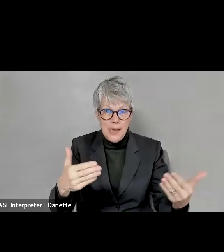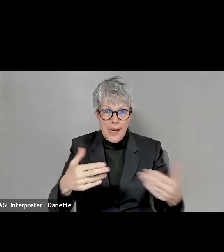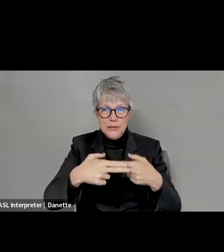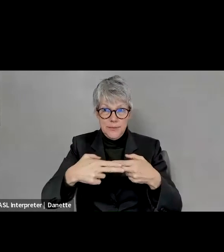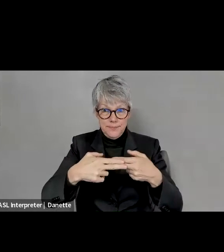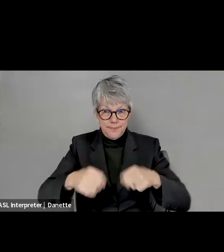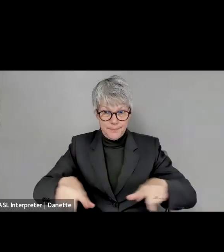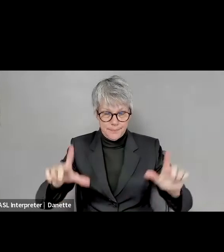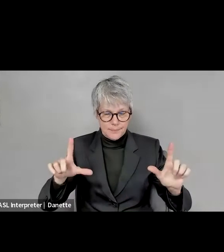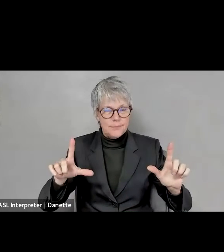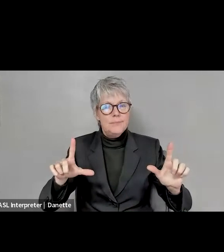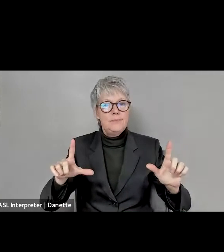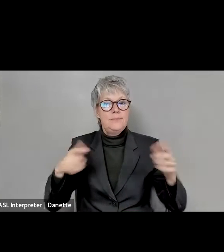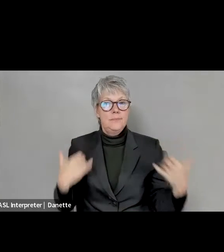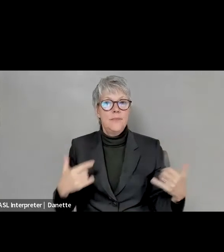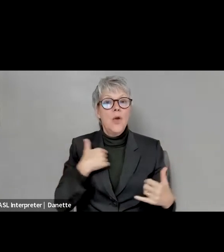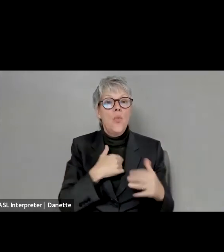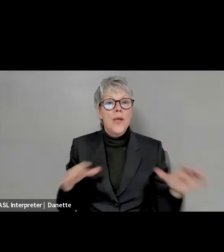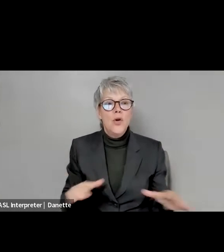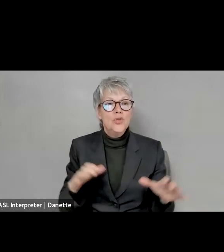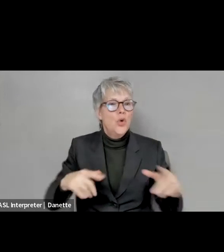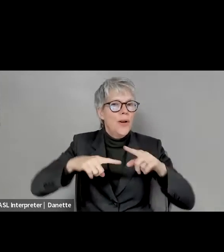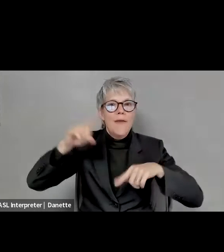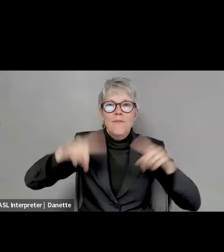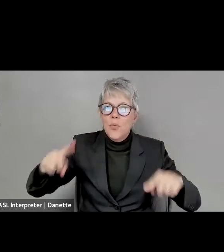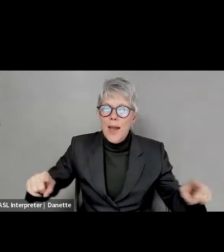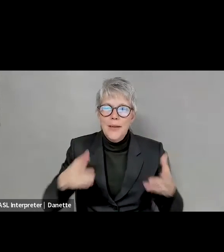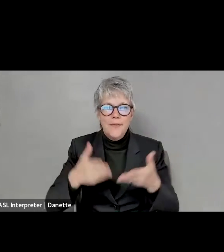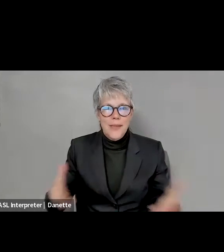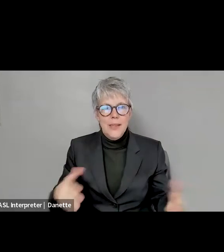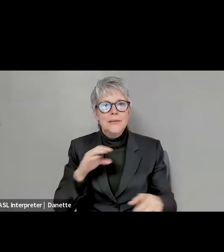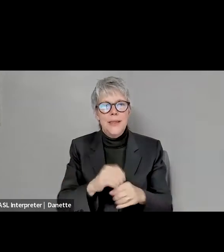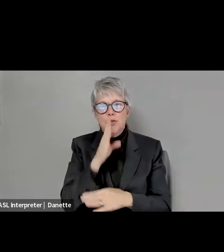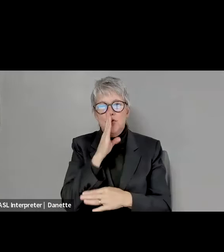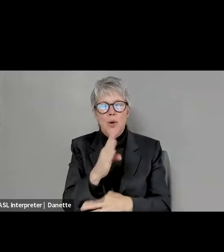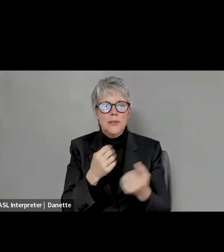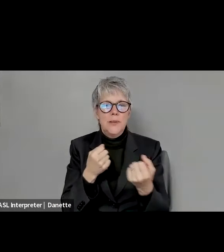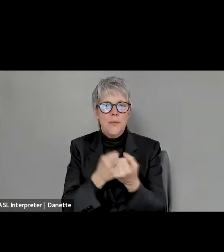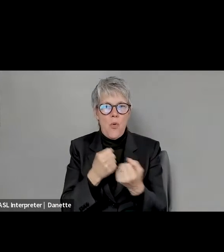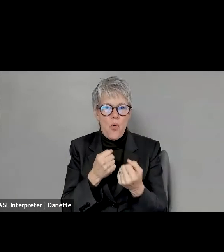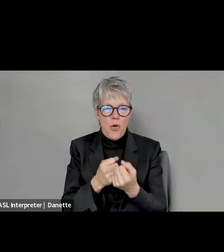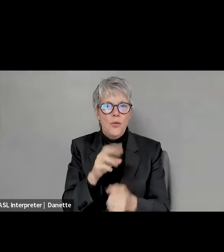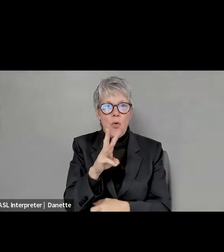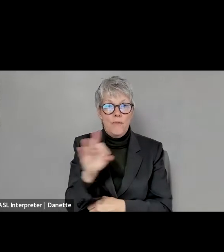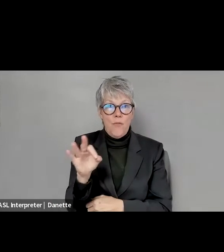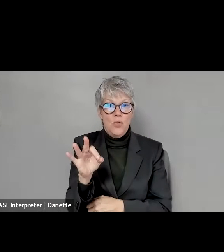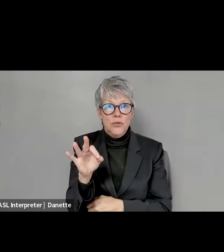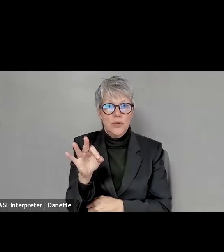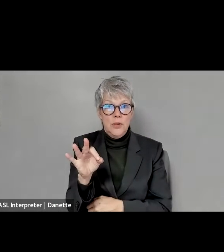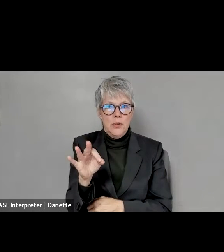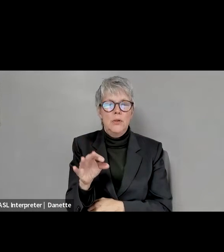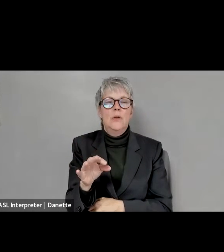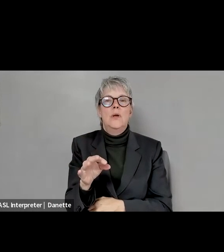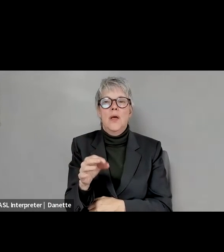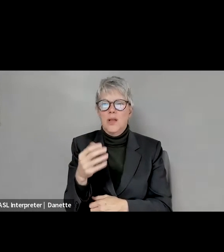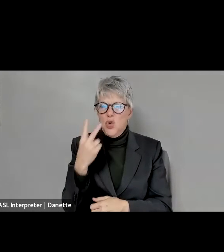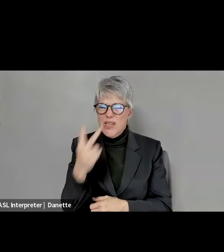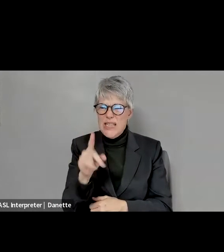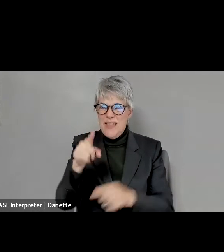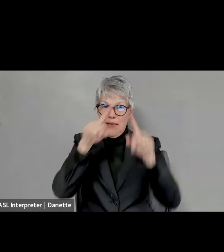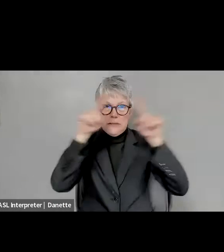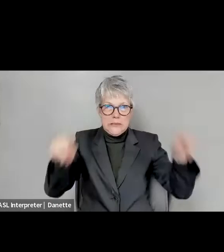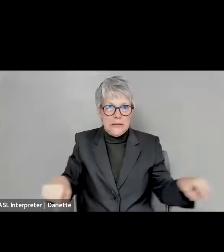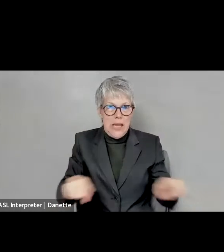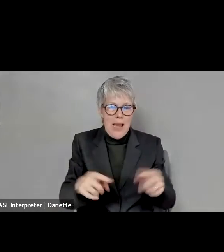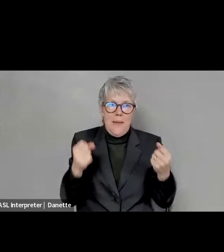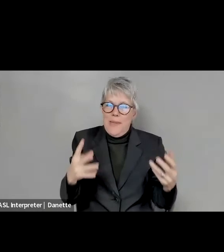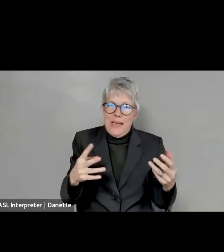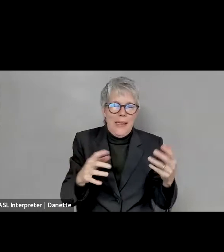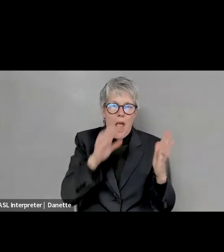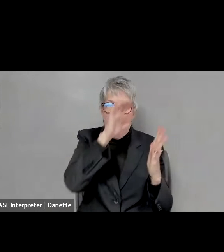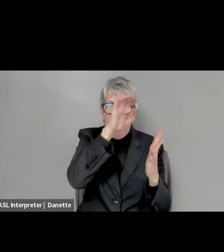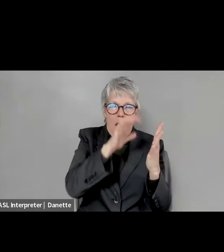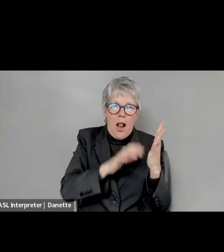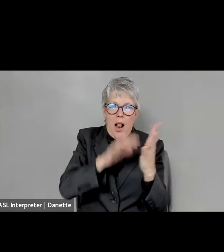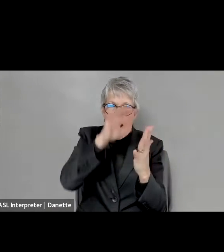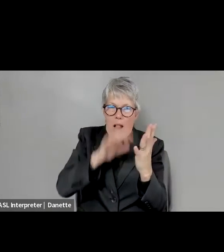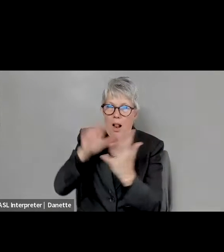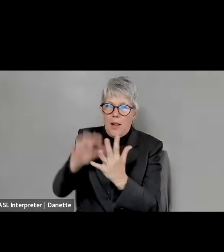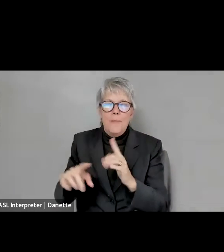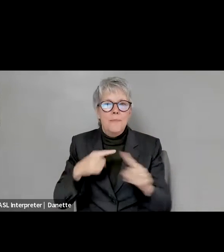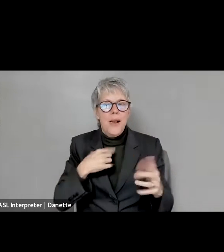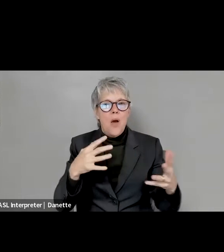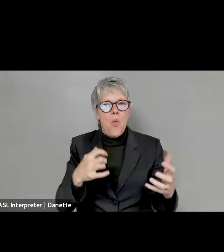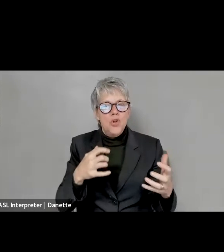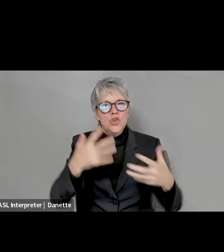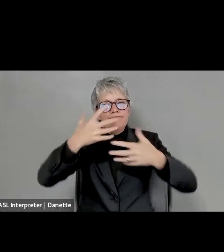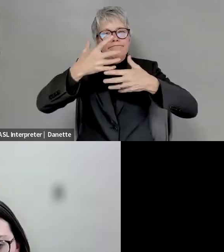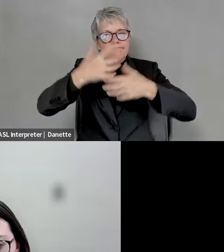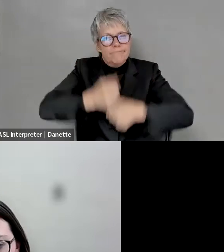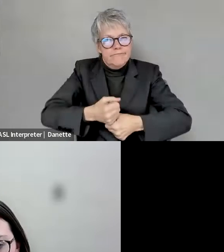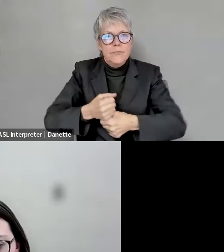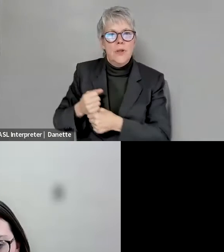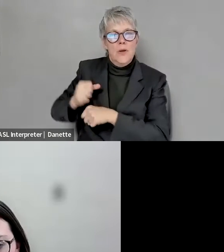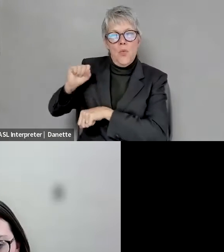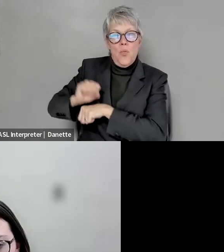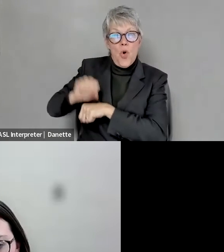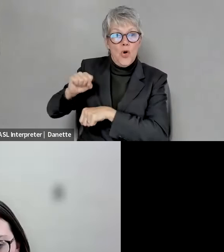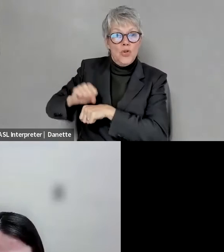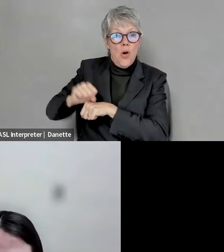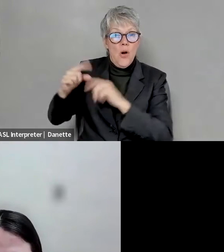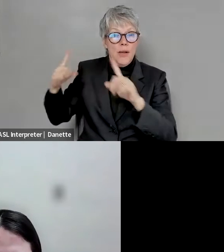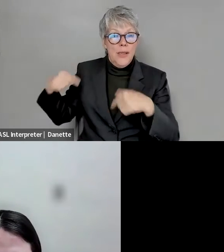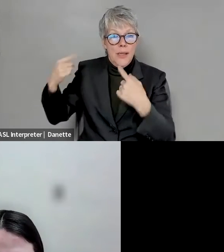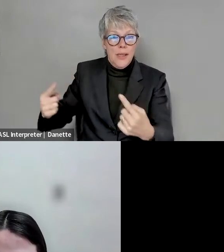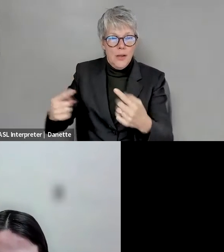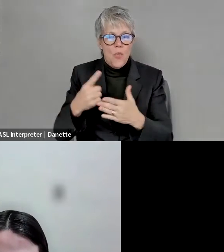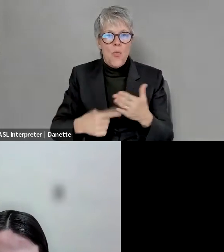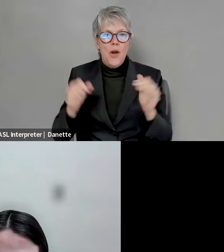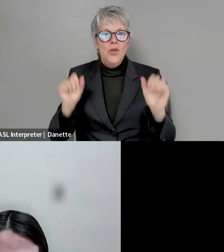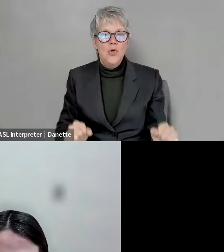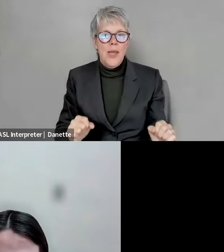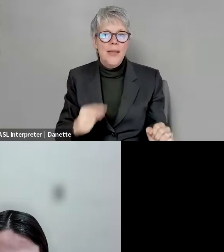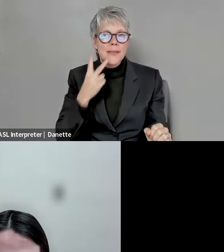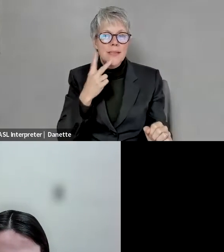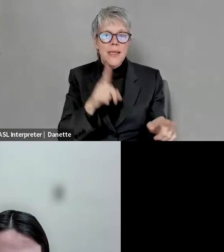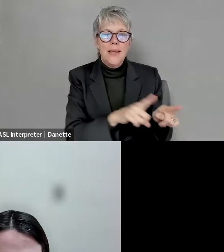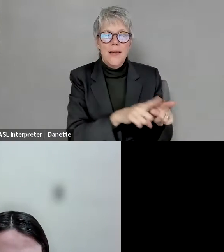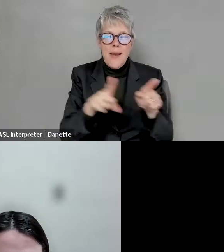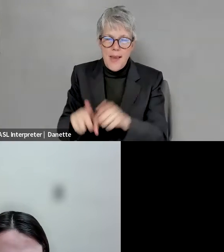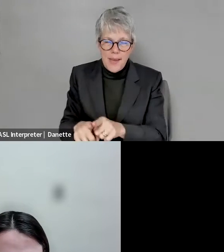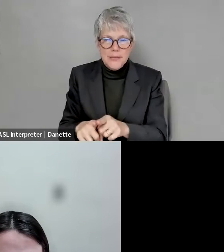Kelly Crosbie: So we're doing a variety of things in the direct support, professional workforce and space. So there's a lot of words on this slide, but I wanted to give folks a little understanding of some of the things we're working on have worked on today, and some of the things that you can expect to see us rolling out in the New Year.